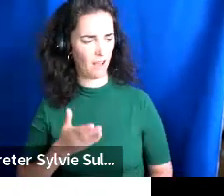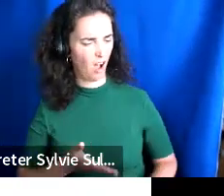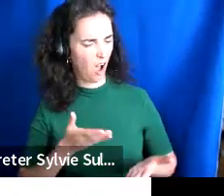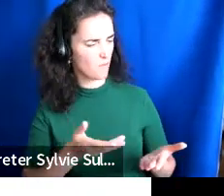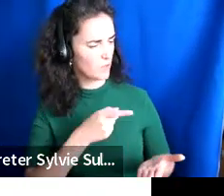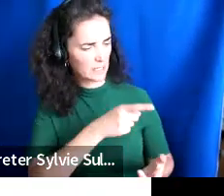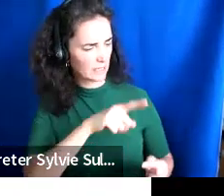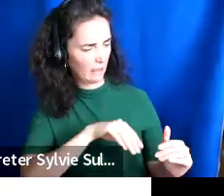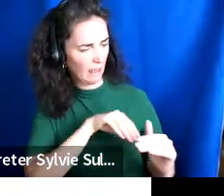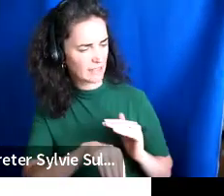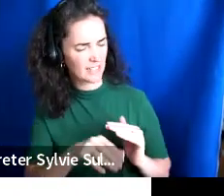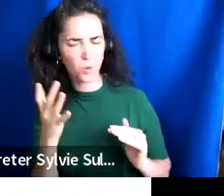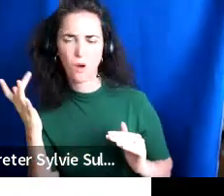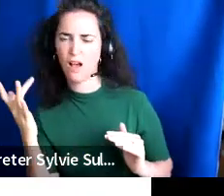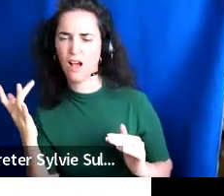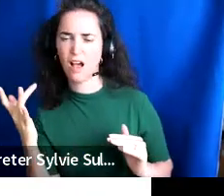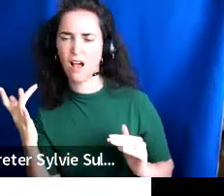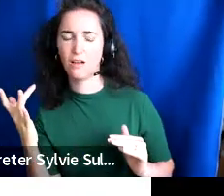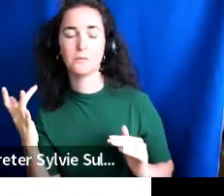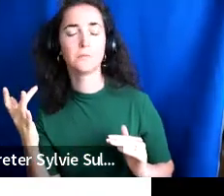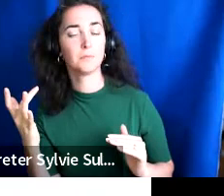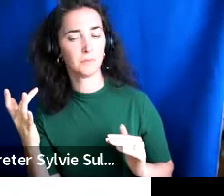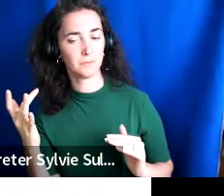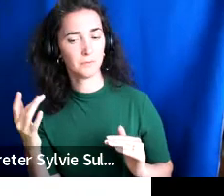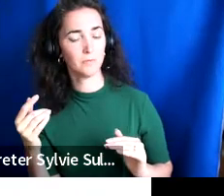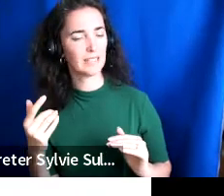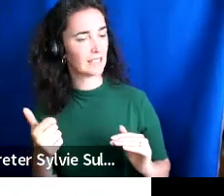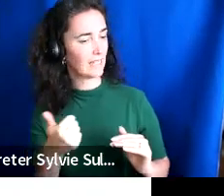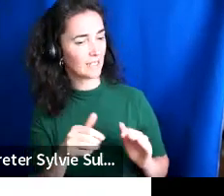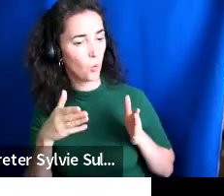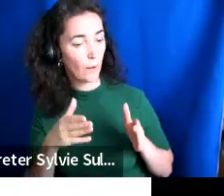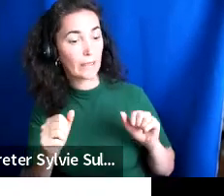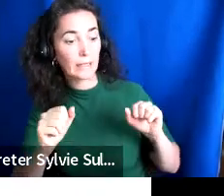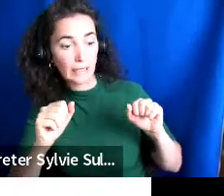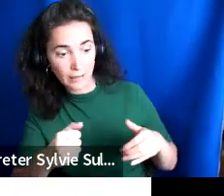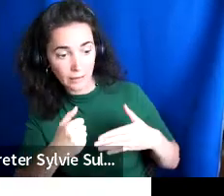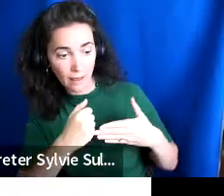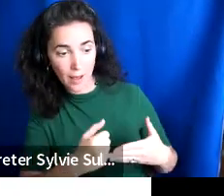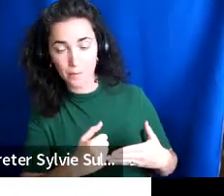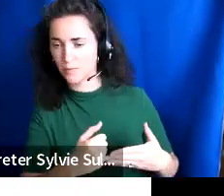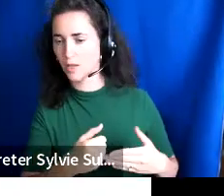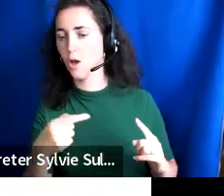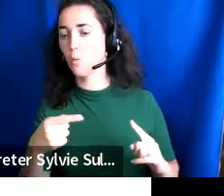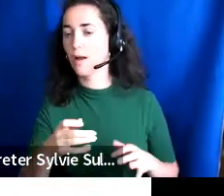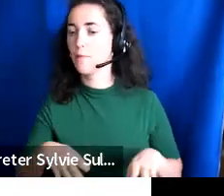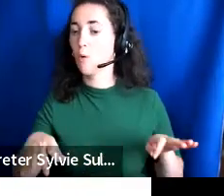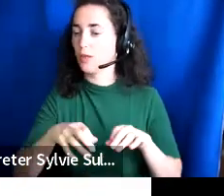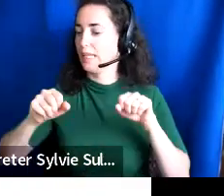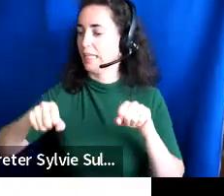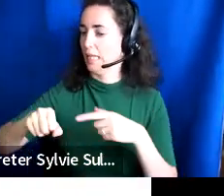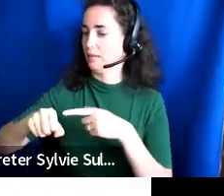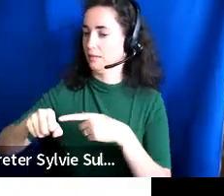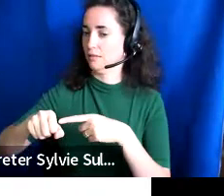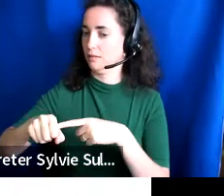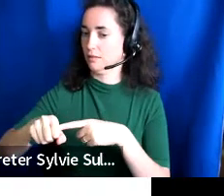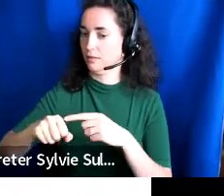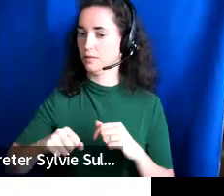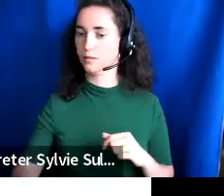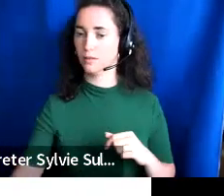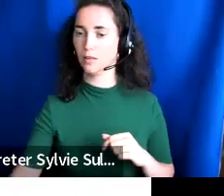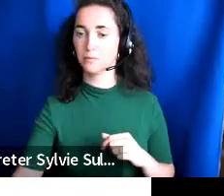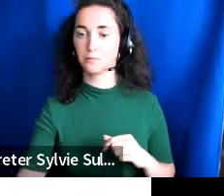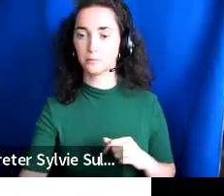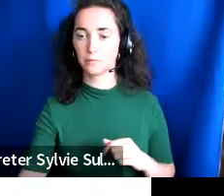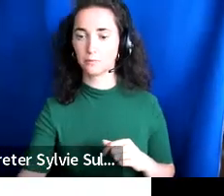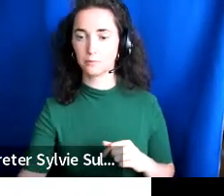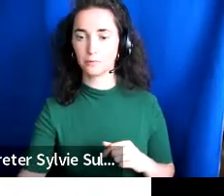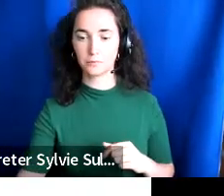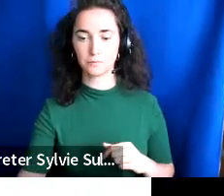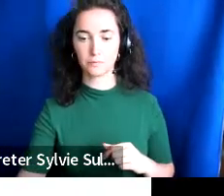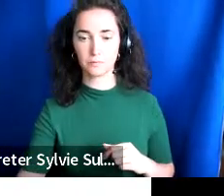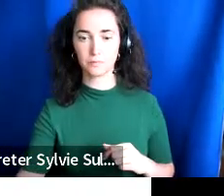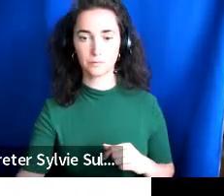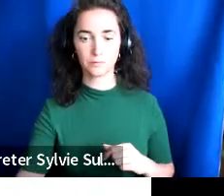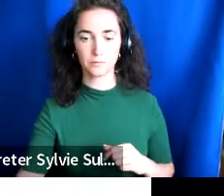I're feasible methods and again the keyload is feasible, and i'll come to that once i'm done with the slide are the feasible makers that would allow me to be made this service